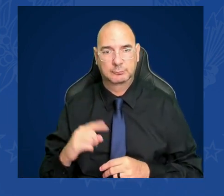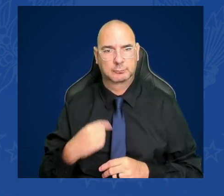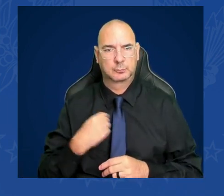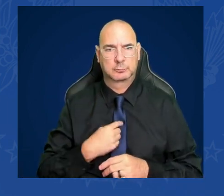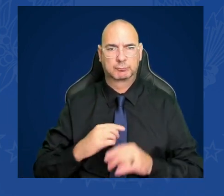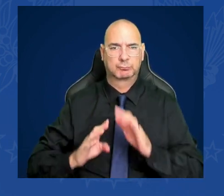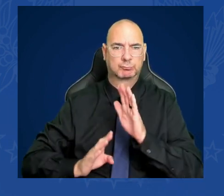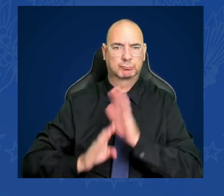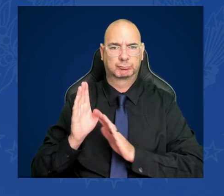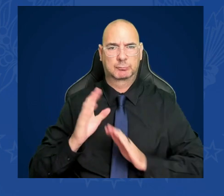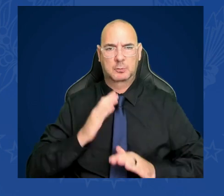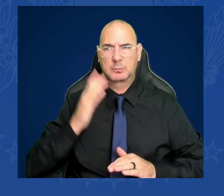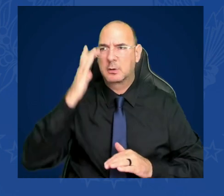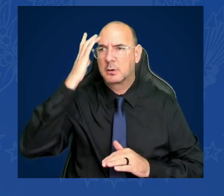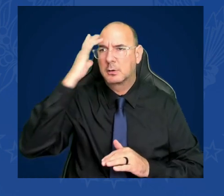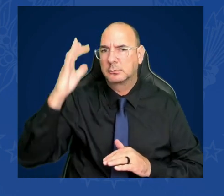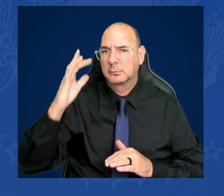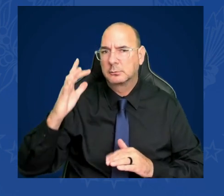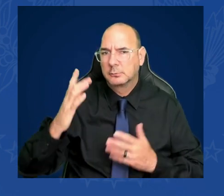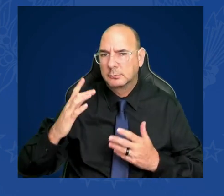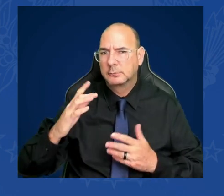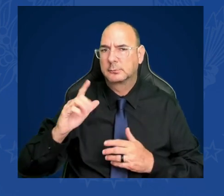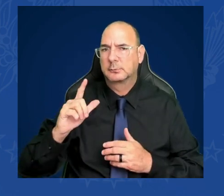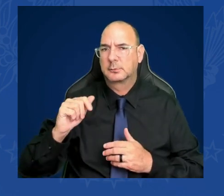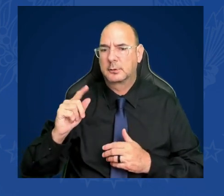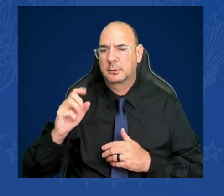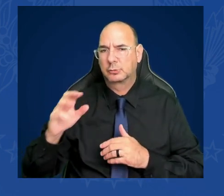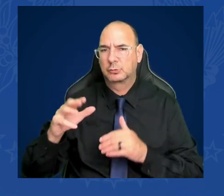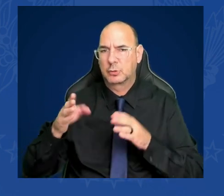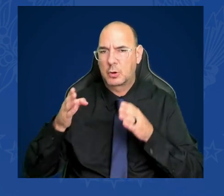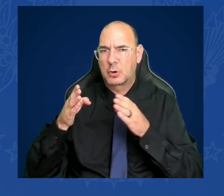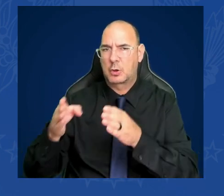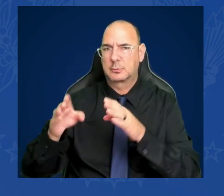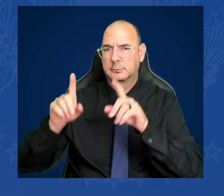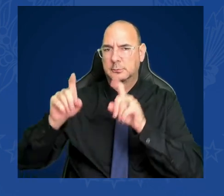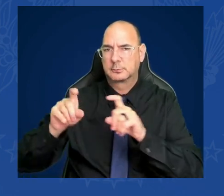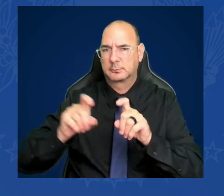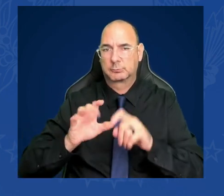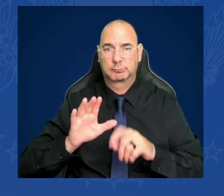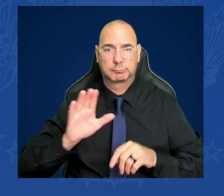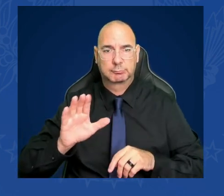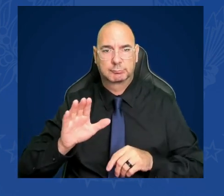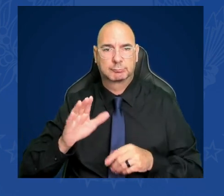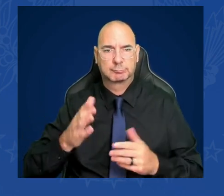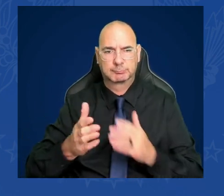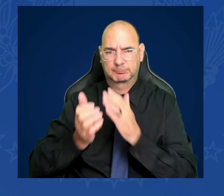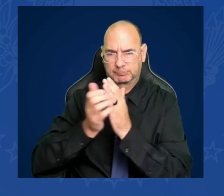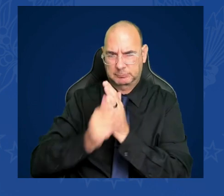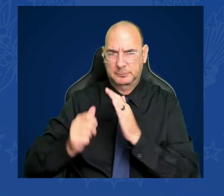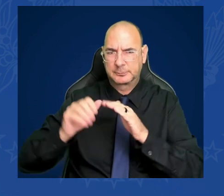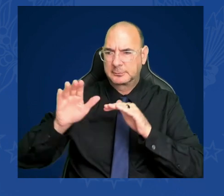and tested your mettle at sea in your summer assignments. Now, as commissioned honors officers,